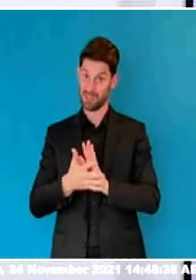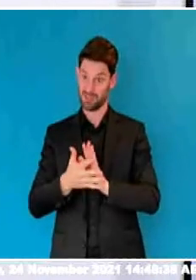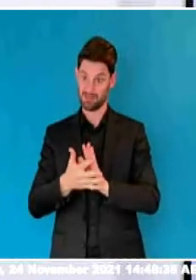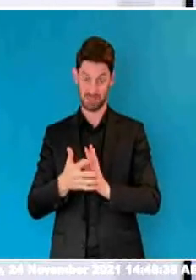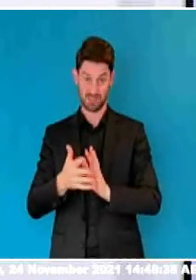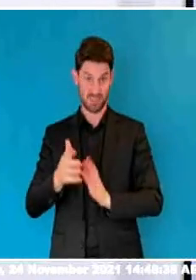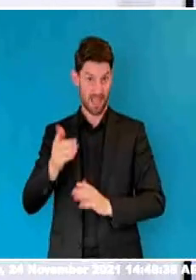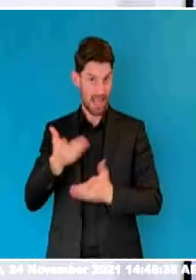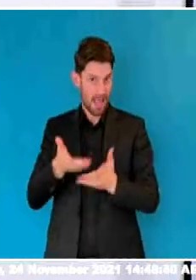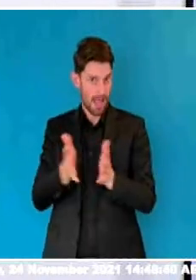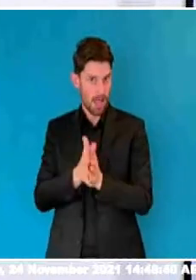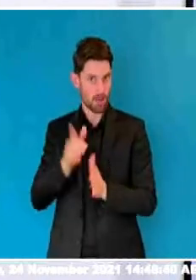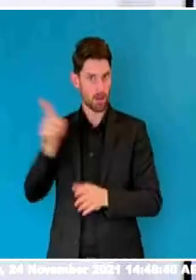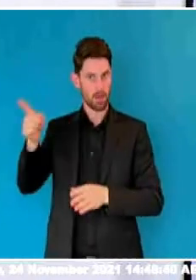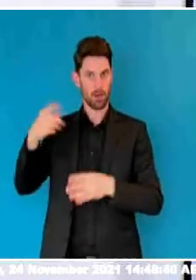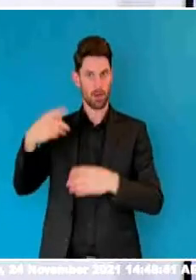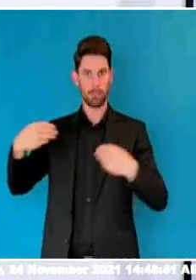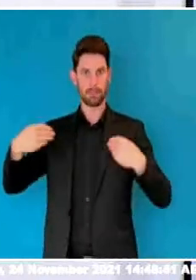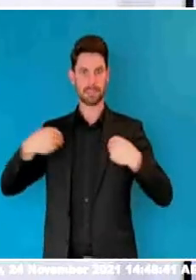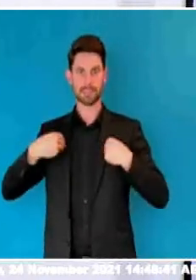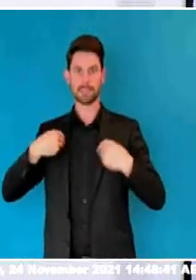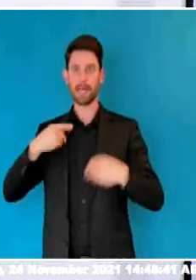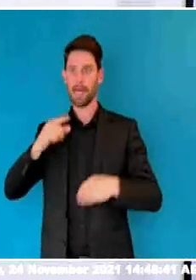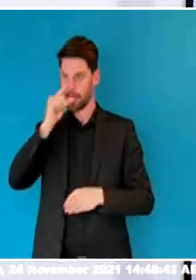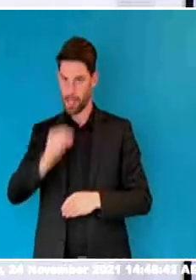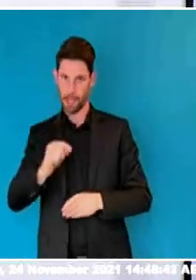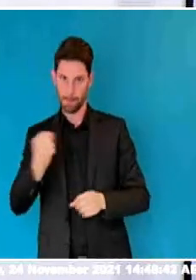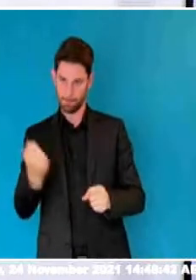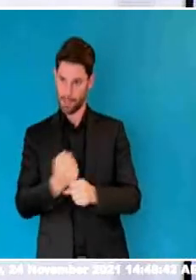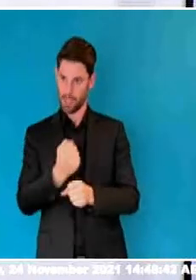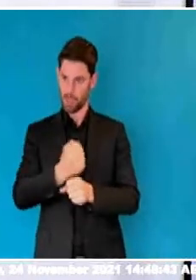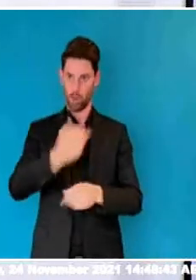duties under work health and safety laws, that has got to be something that needs to be